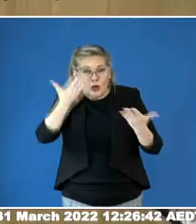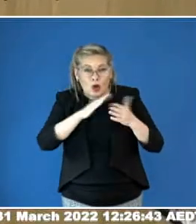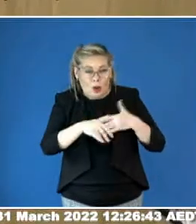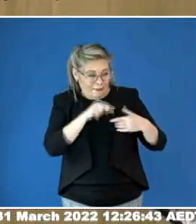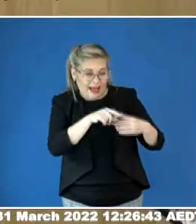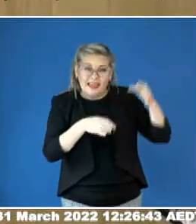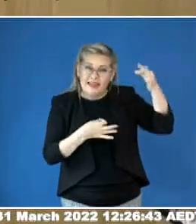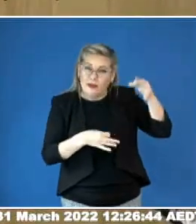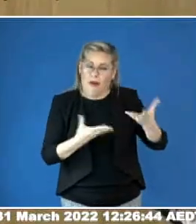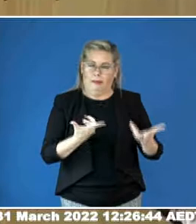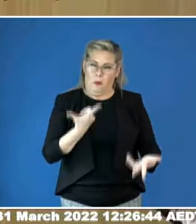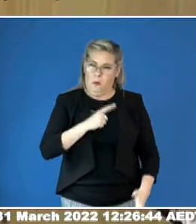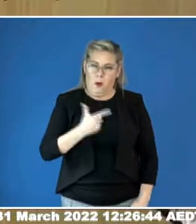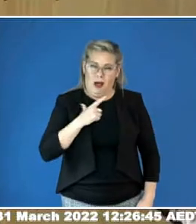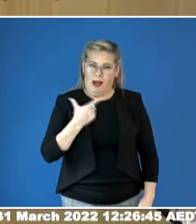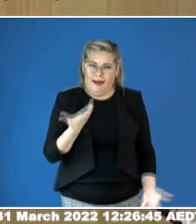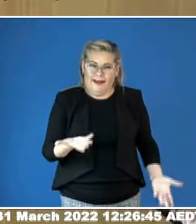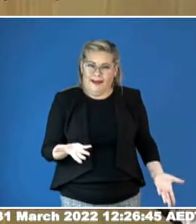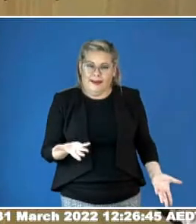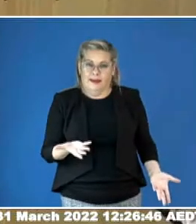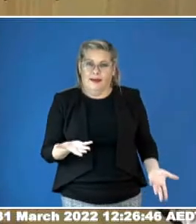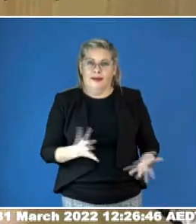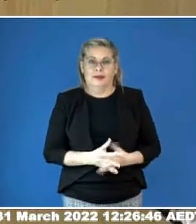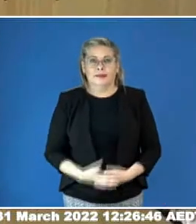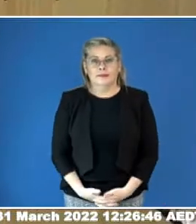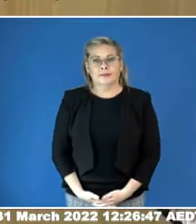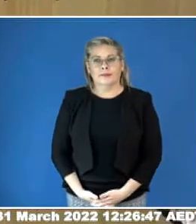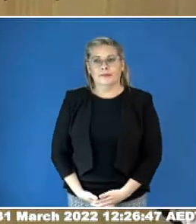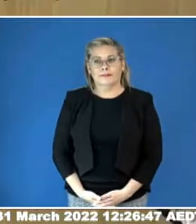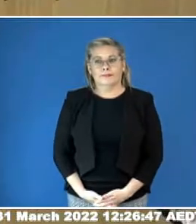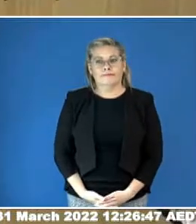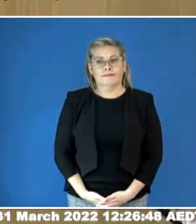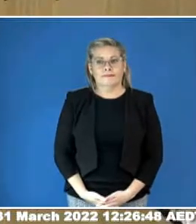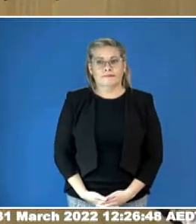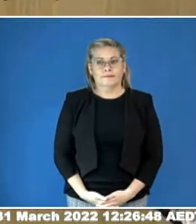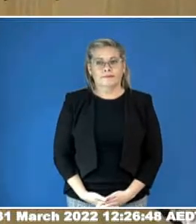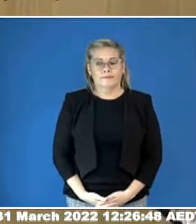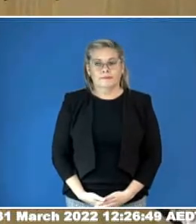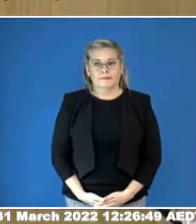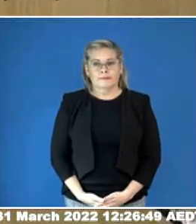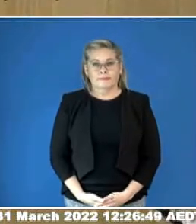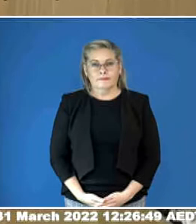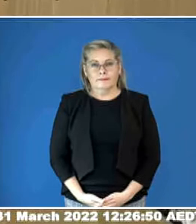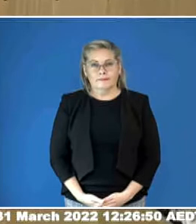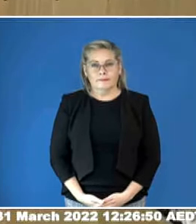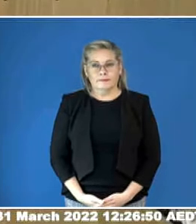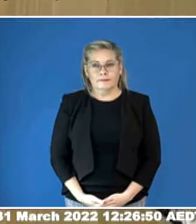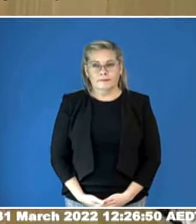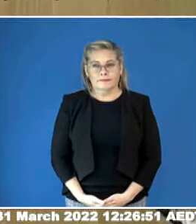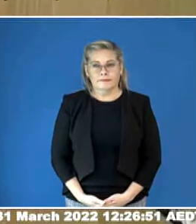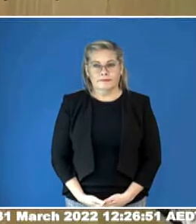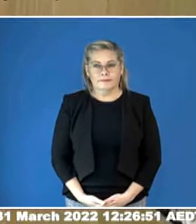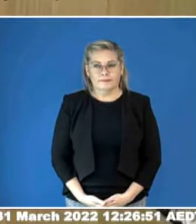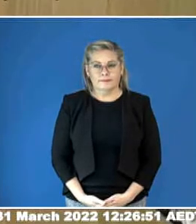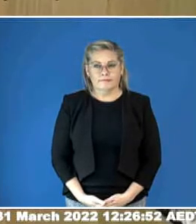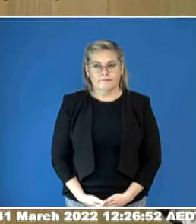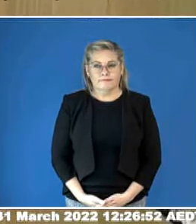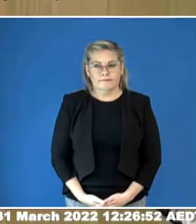I